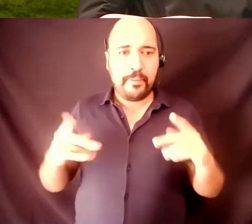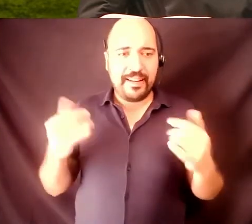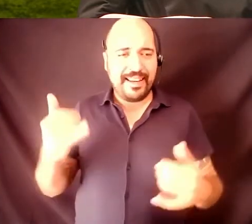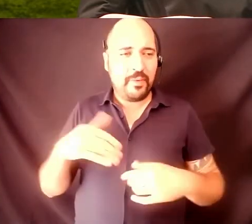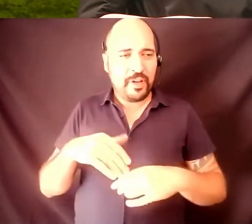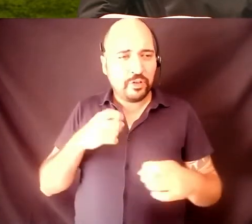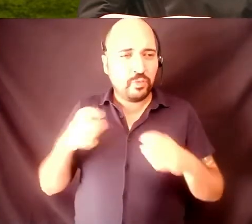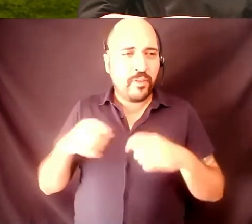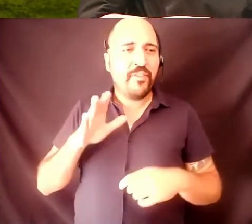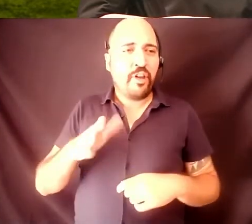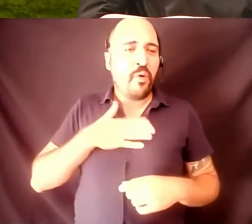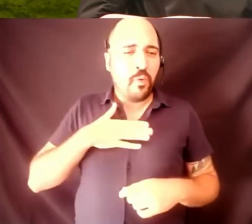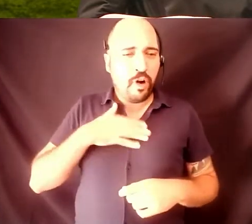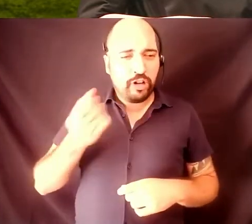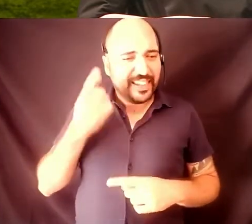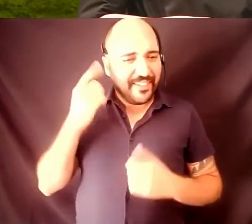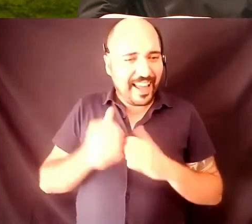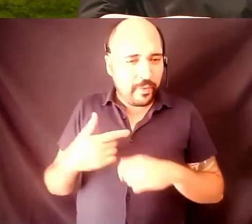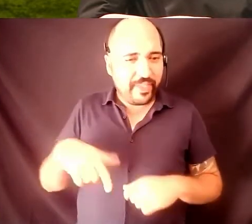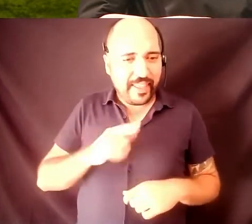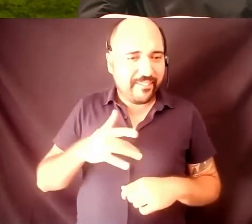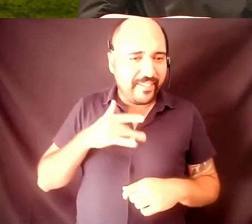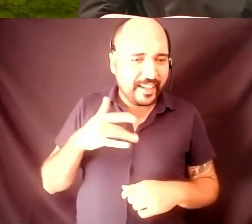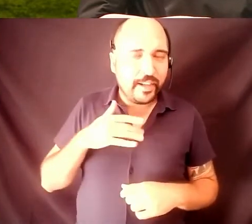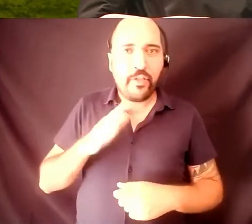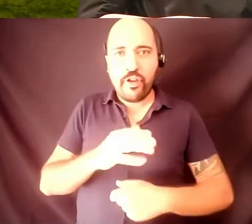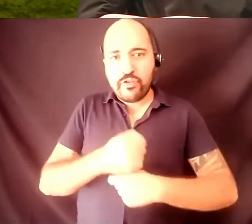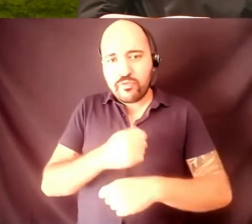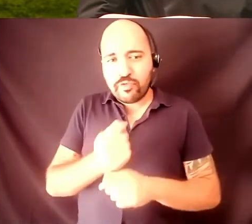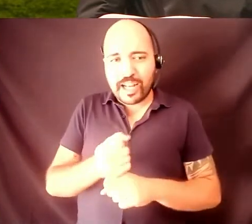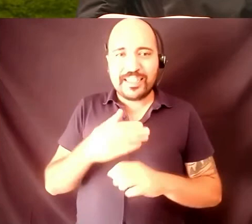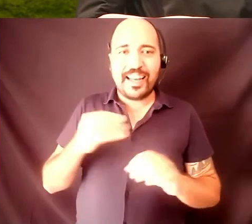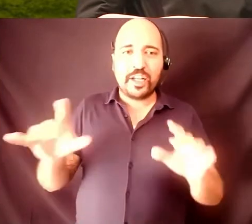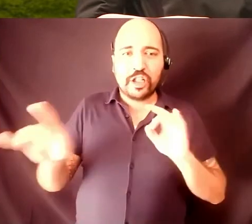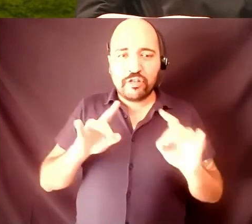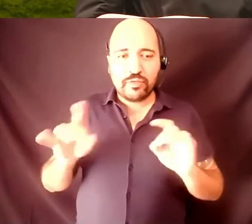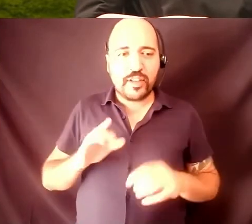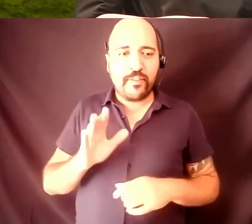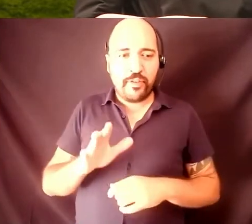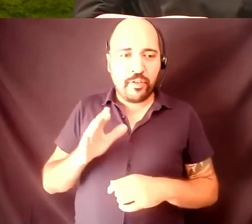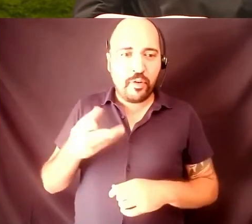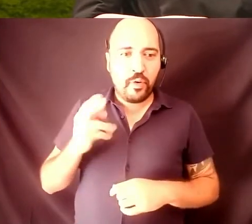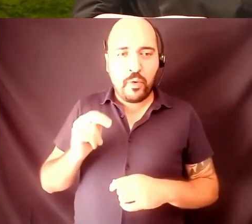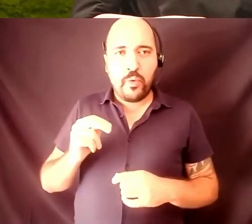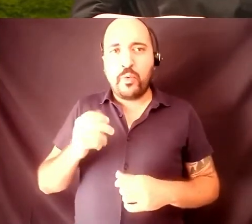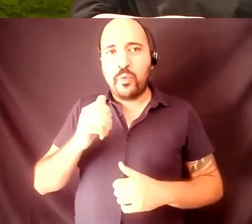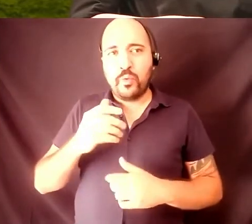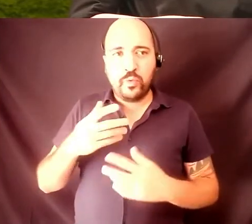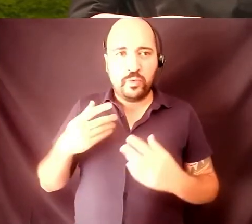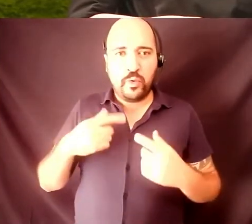Their creation and curation of their own coping mechanisms to deal with those things. They're their own counselor.